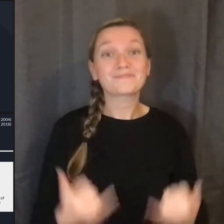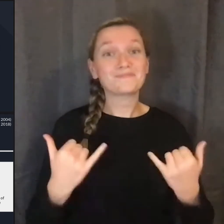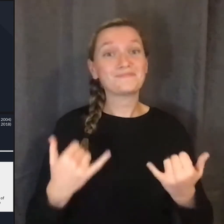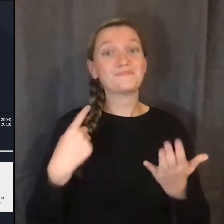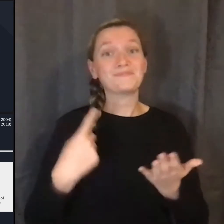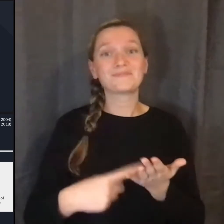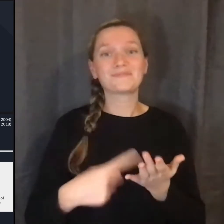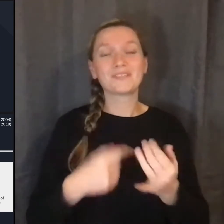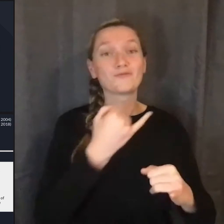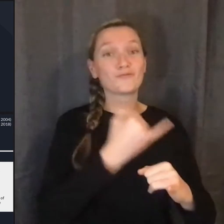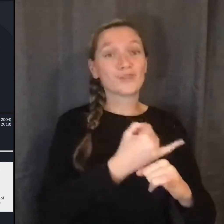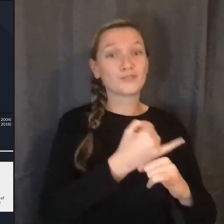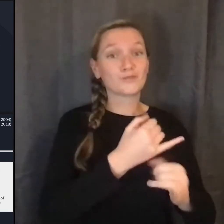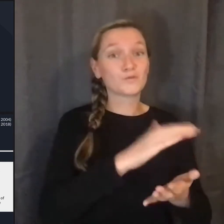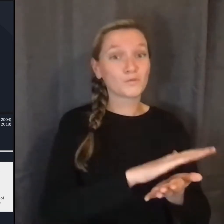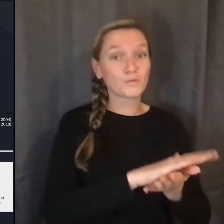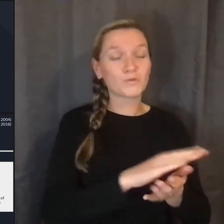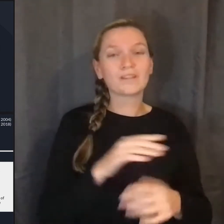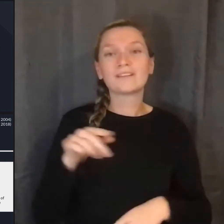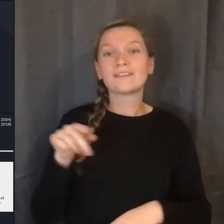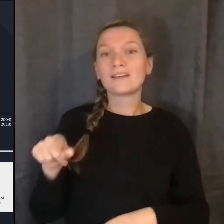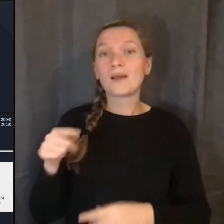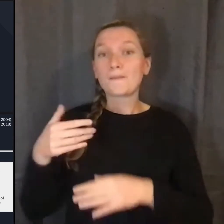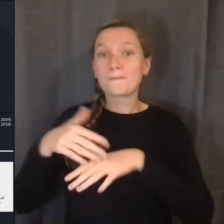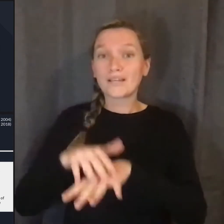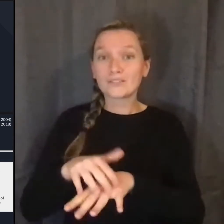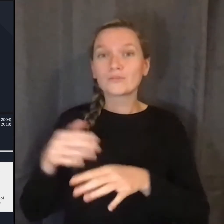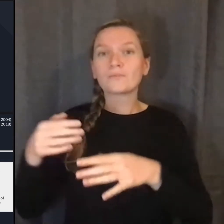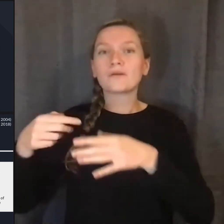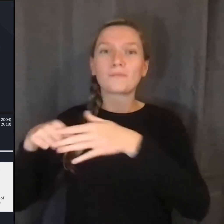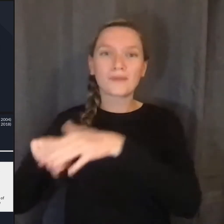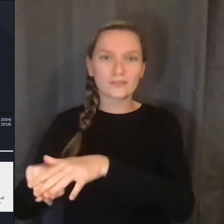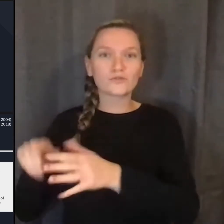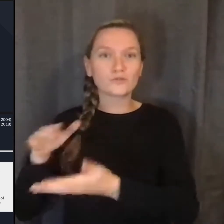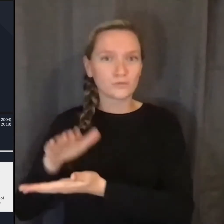Next we'll be discussing the timeline regarding residential schools and mainstream schools.